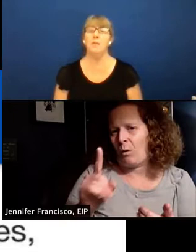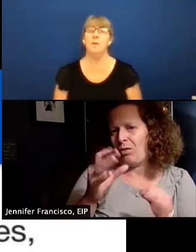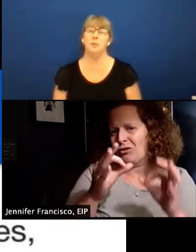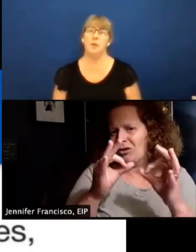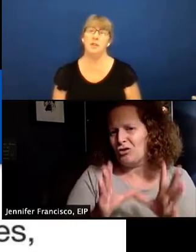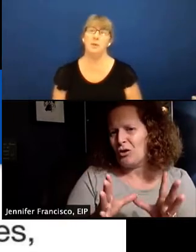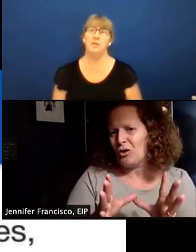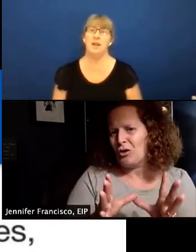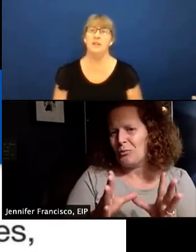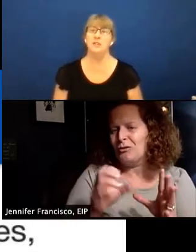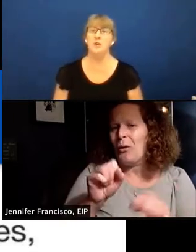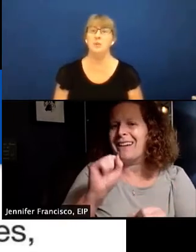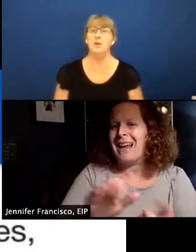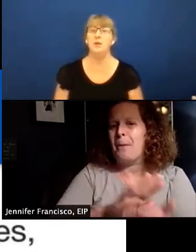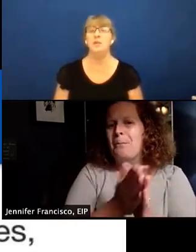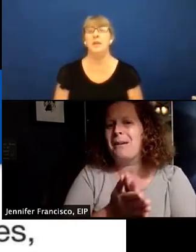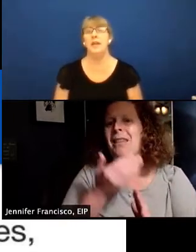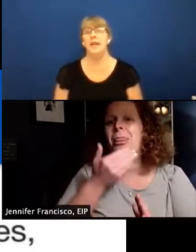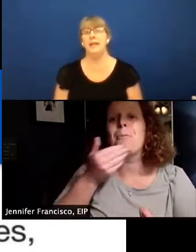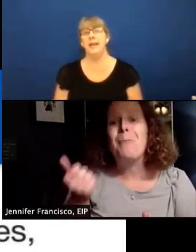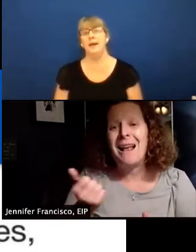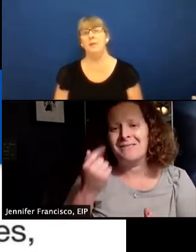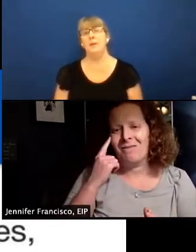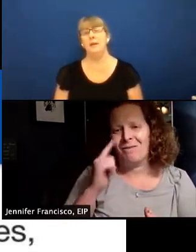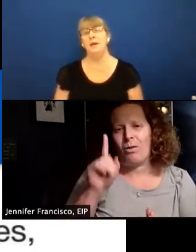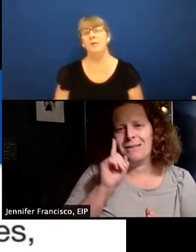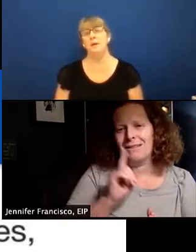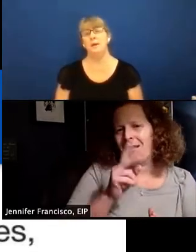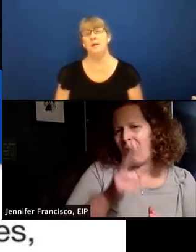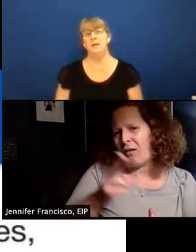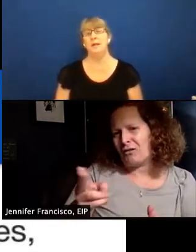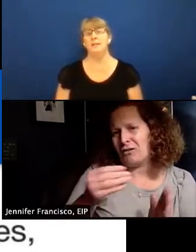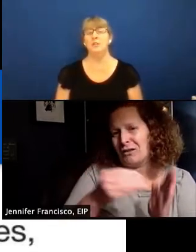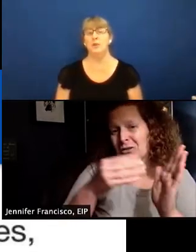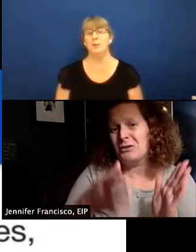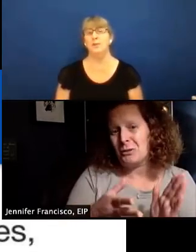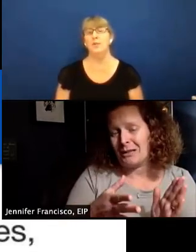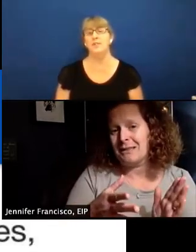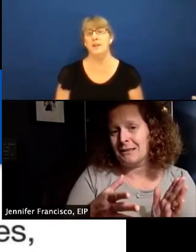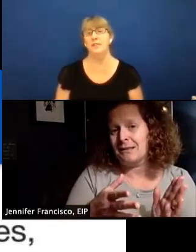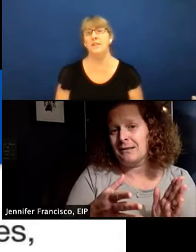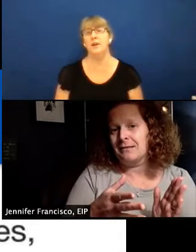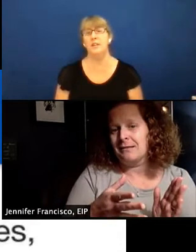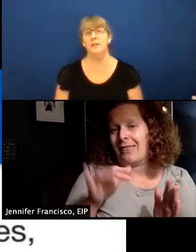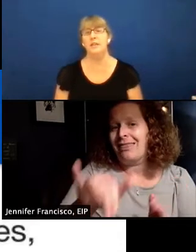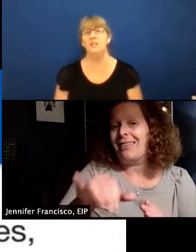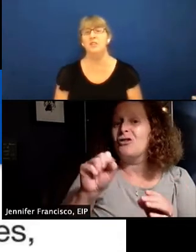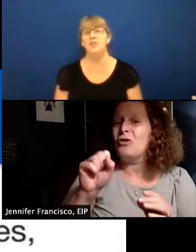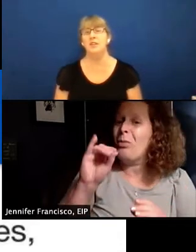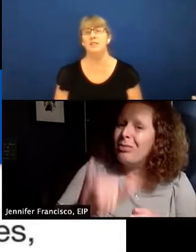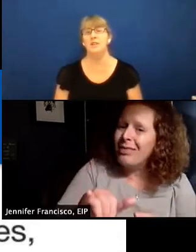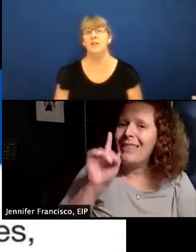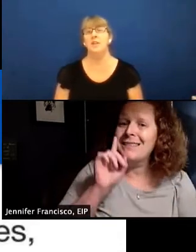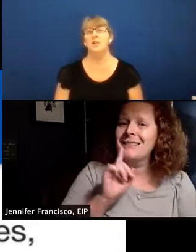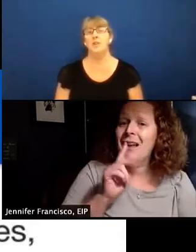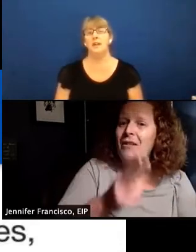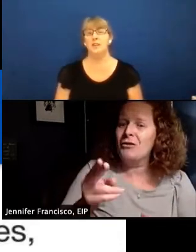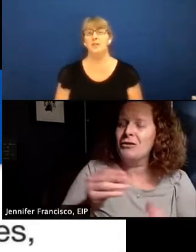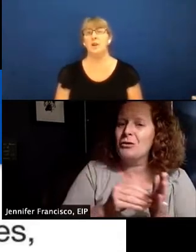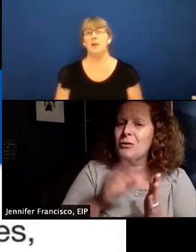best way to provide interpreters, and how to become an excellent interpreter for the deaf and hard of hearing students so that deaf and hard,